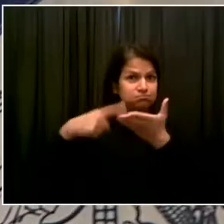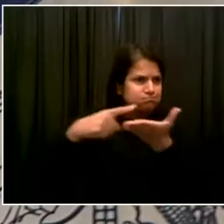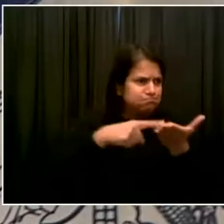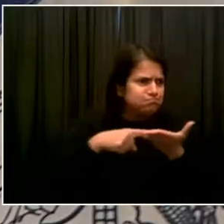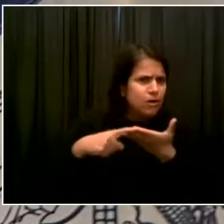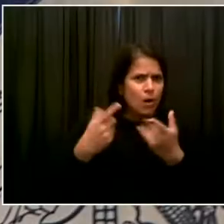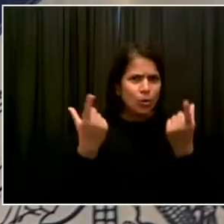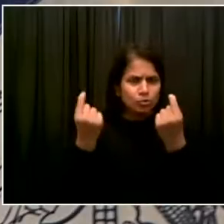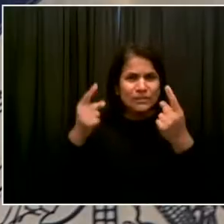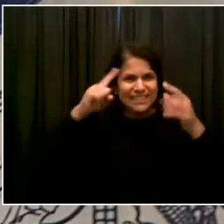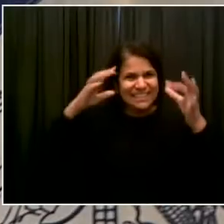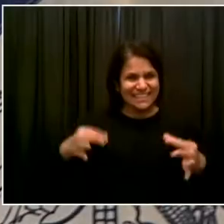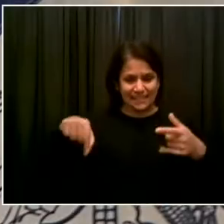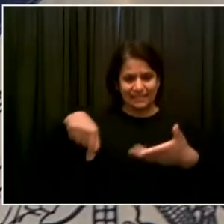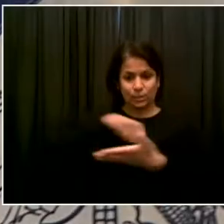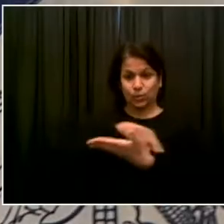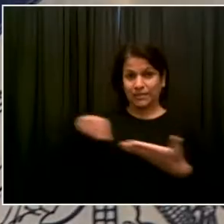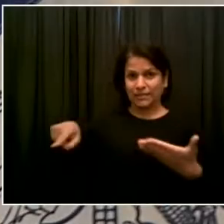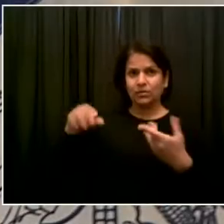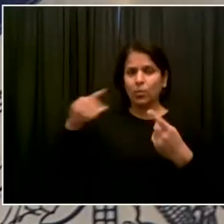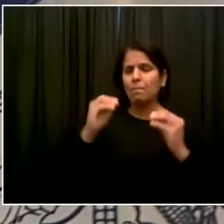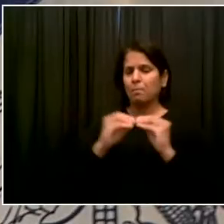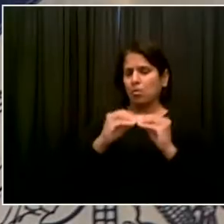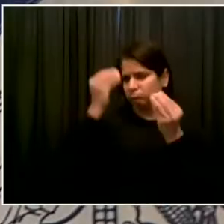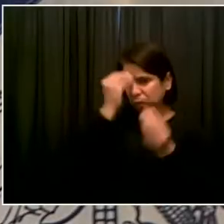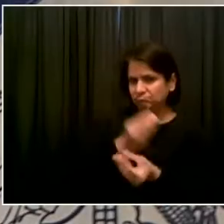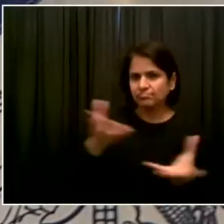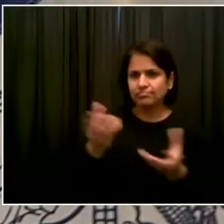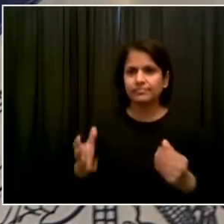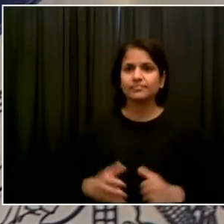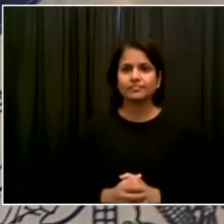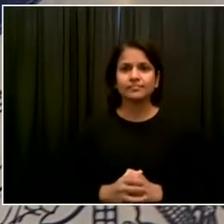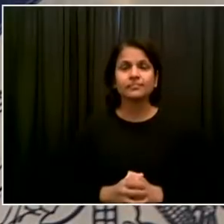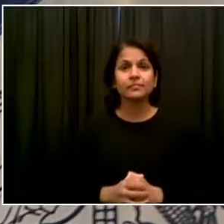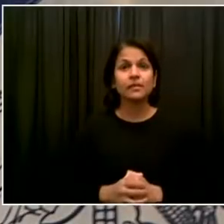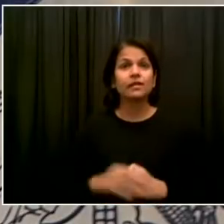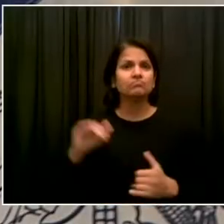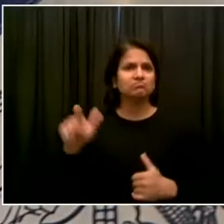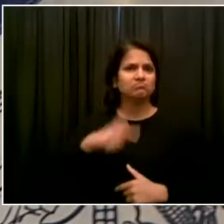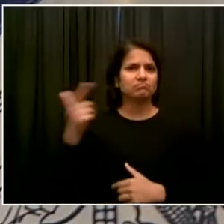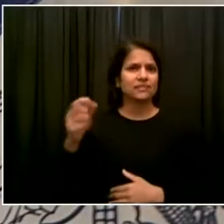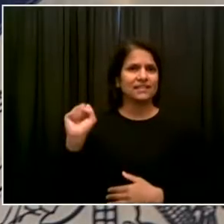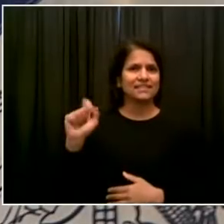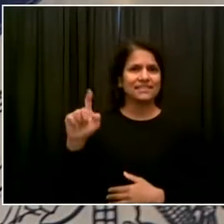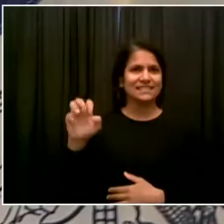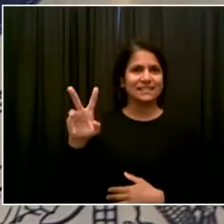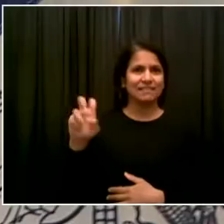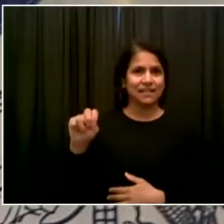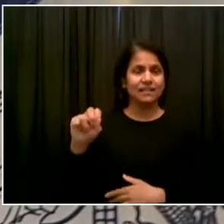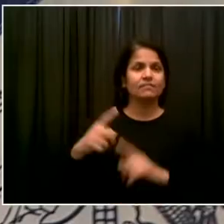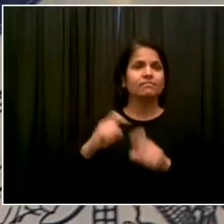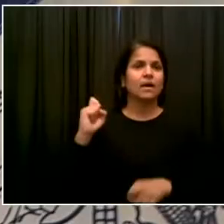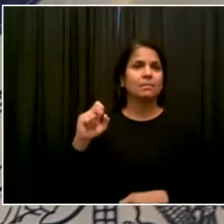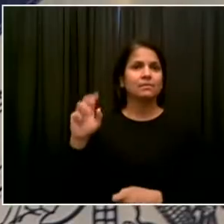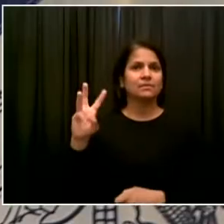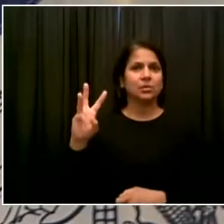AND IF WE NEED TO MAKE ANY MODIFICATIONS WE ARE WORKING VERY CLELOSY WITH ROU EAHLHCTAE R LEADERS. WE WILL ANNOUNCE IT BEFORE CHRISTMAS WHAT WE DECIDE.